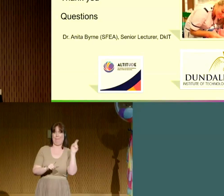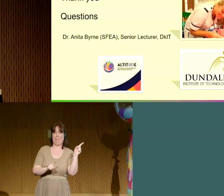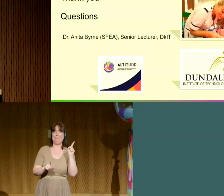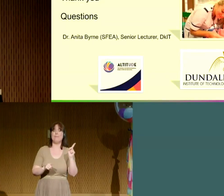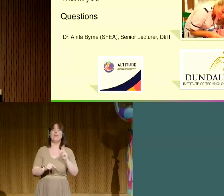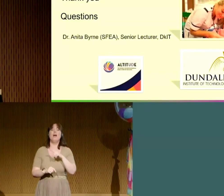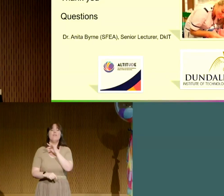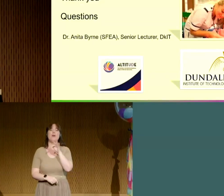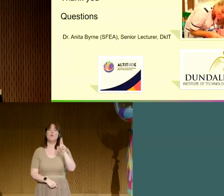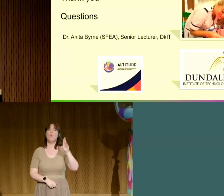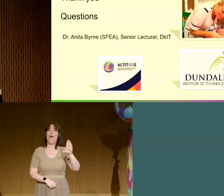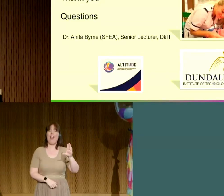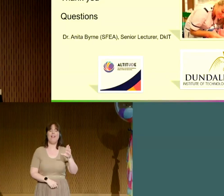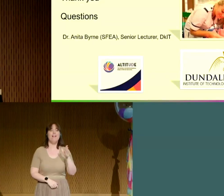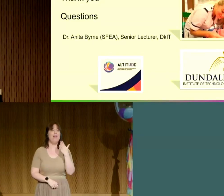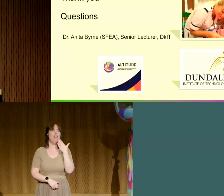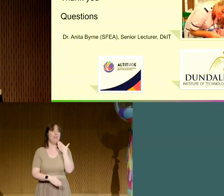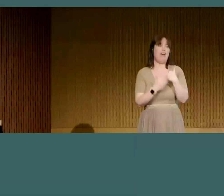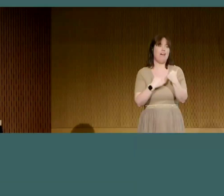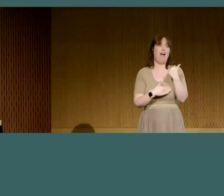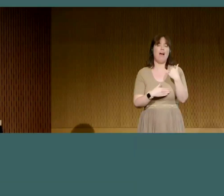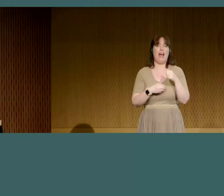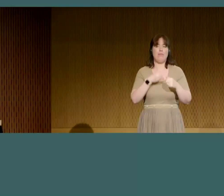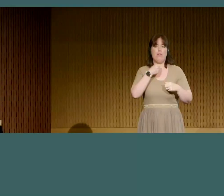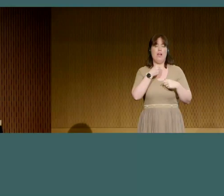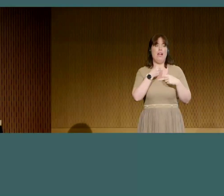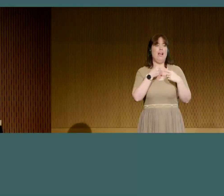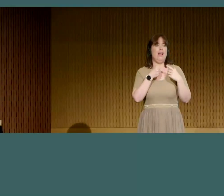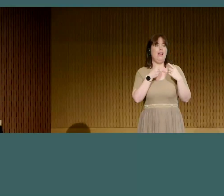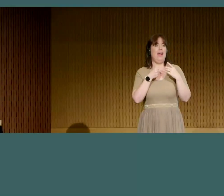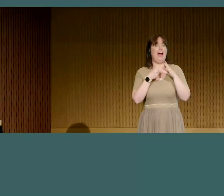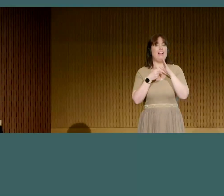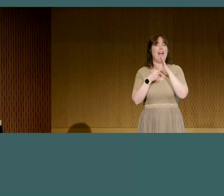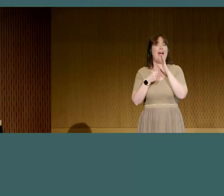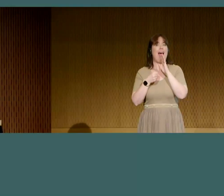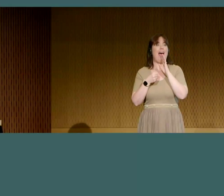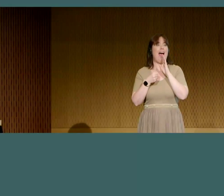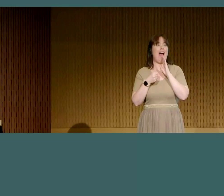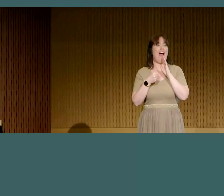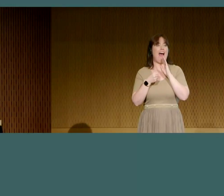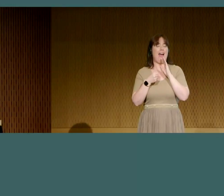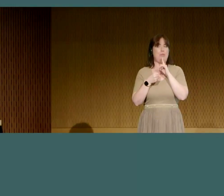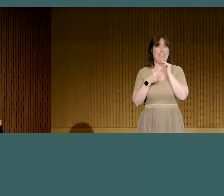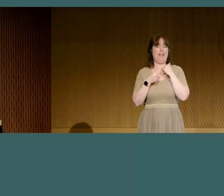from UL and thank god I have this because we're talking a half one and I hope my voice stays. Can